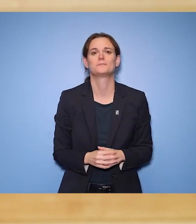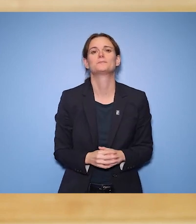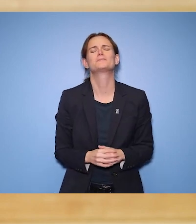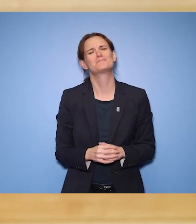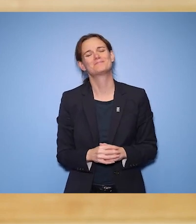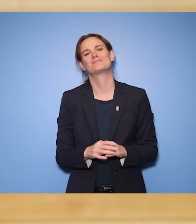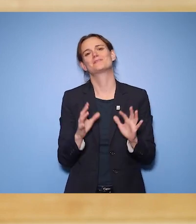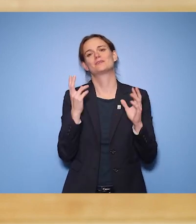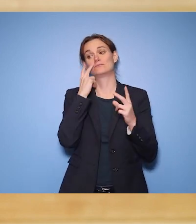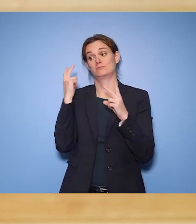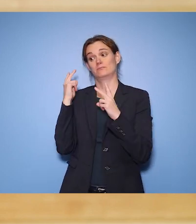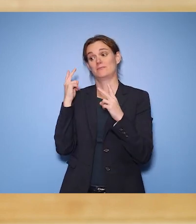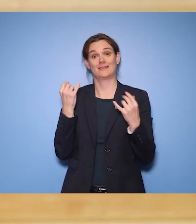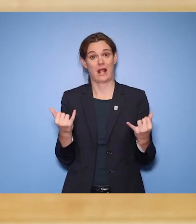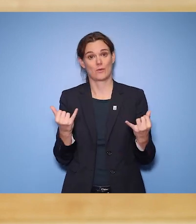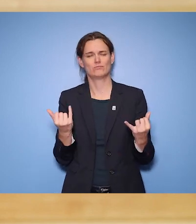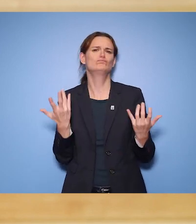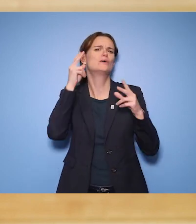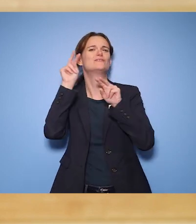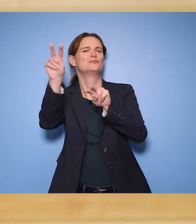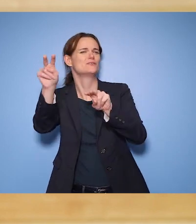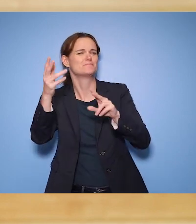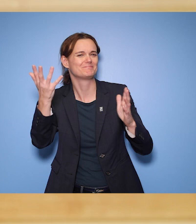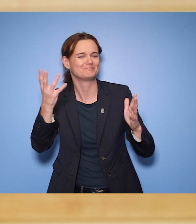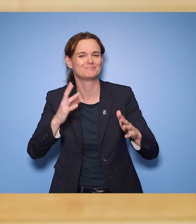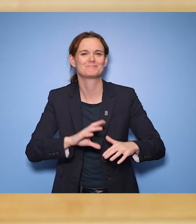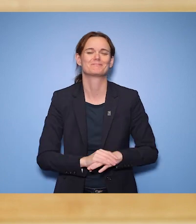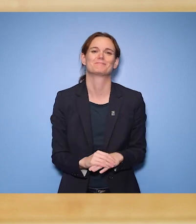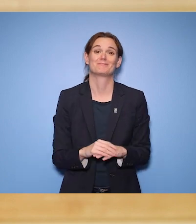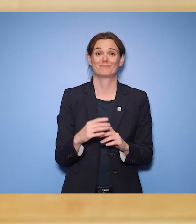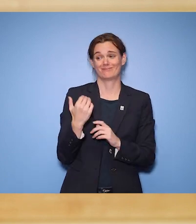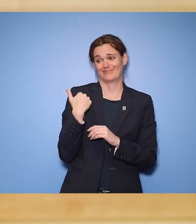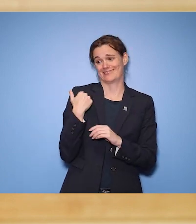want to talk about the future. I think we have all learned in the past twenty months